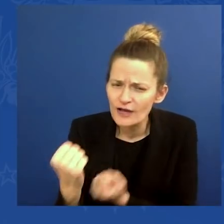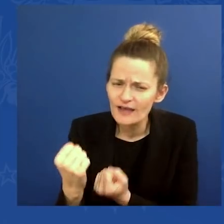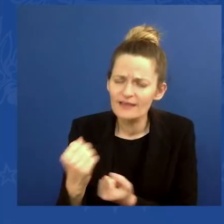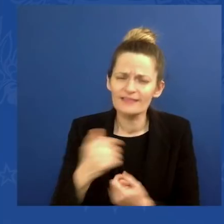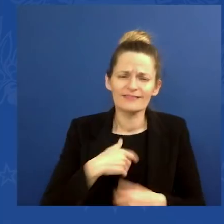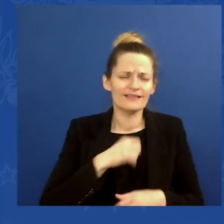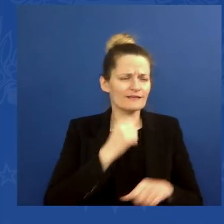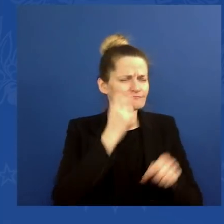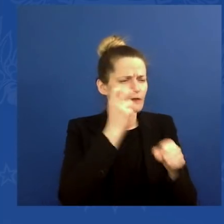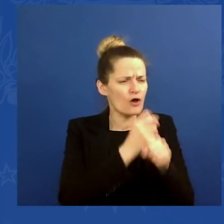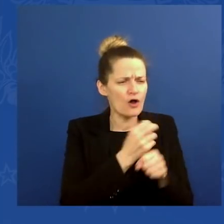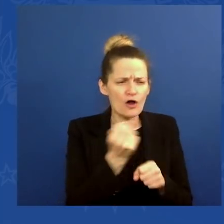both in America and in Ireland,